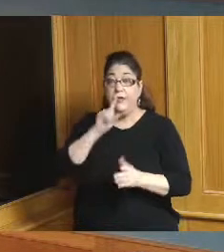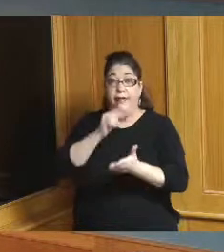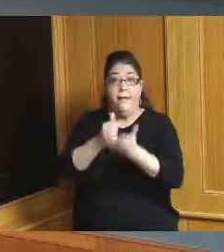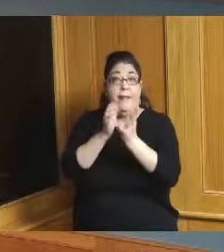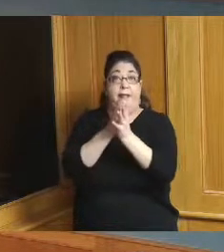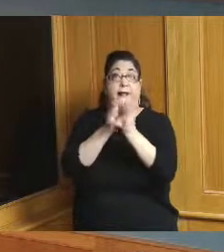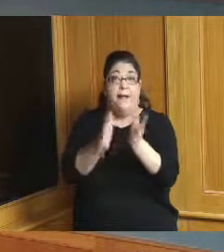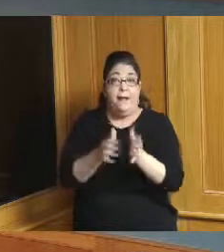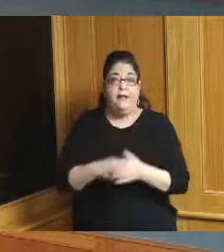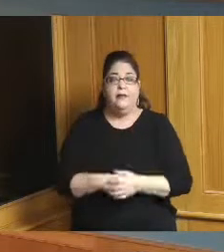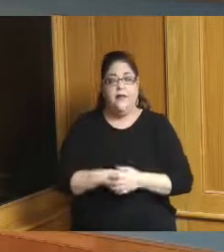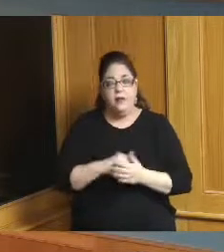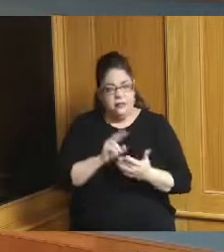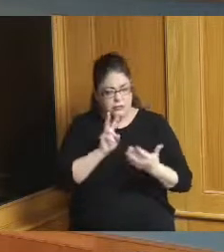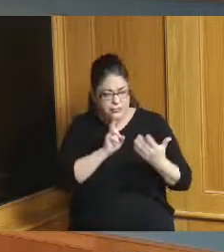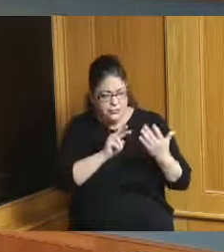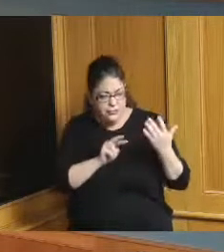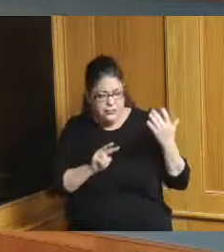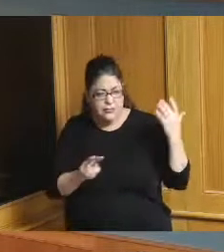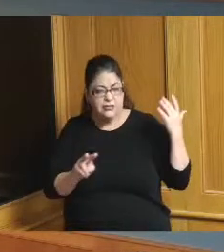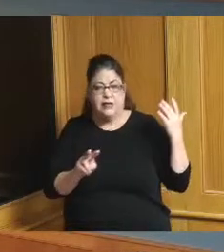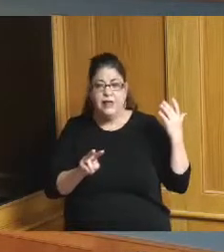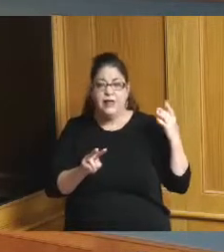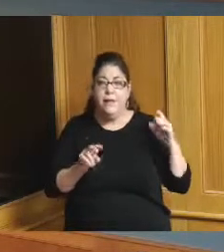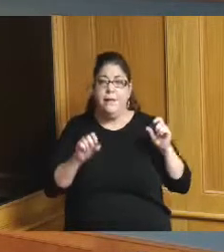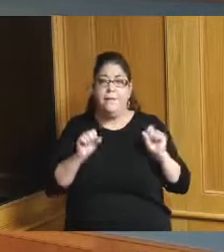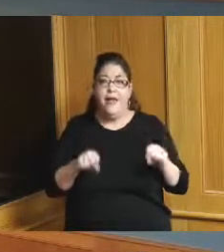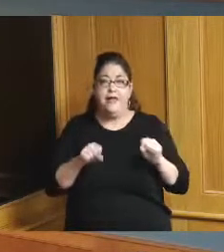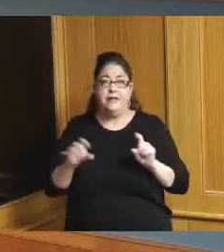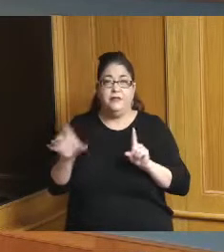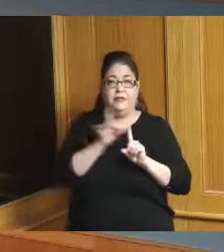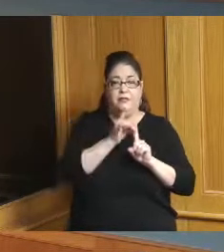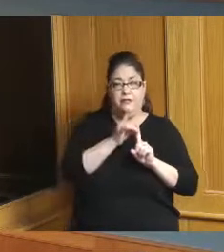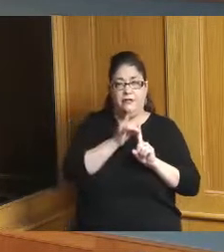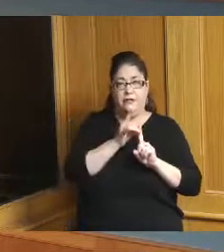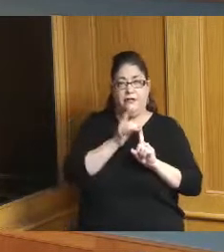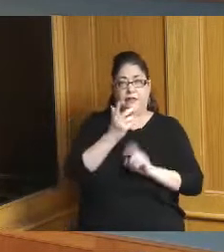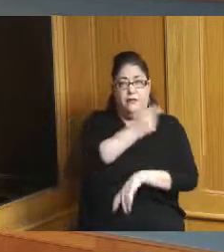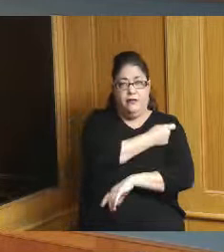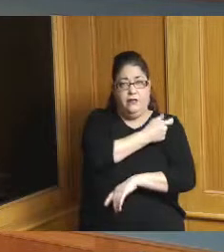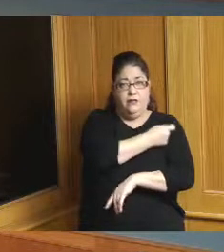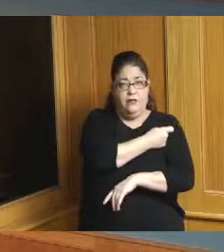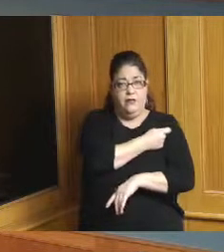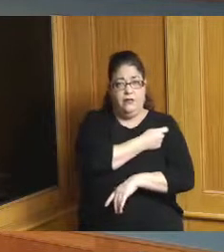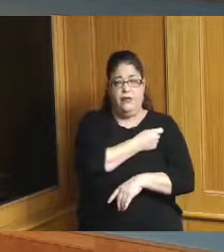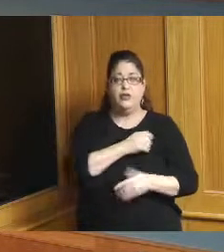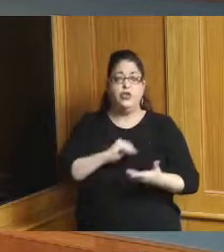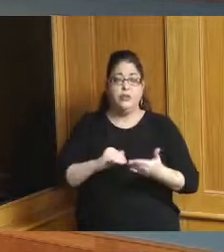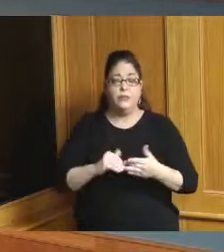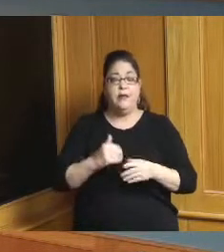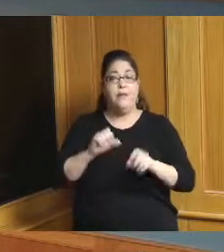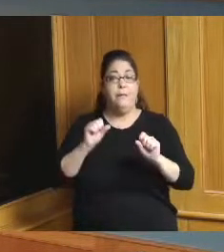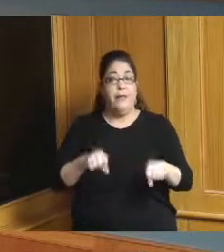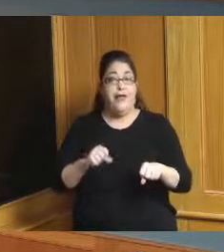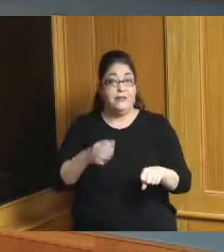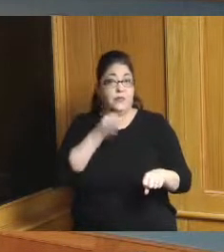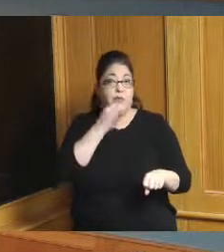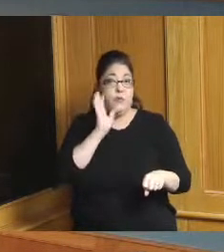was looking specifically at likelihood of getting Covid-19 vaccine like maybe the fourth one down